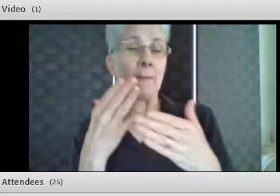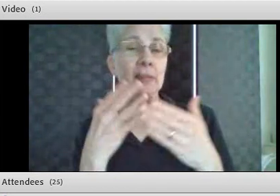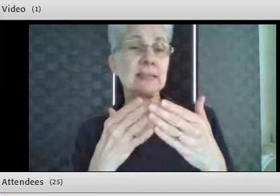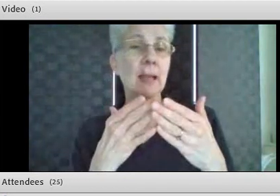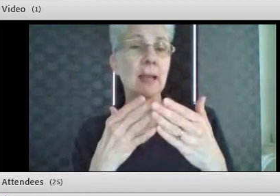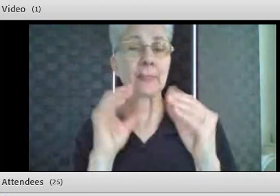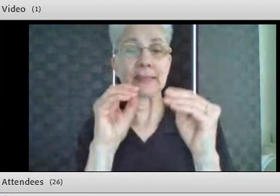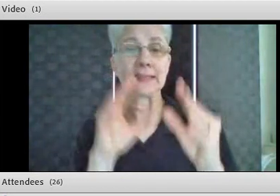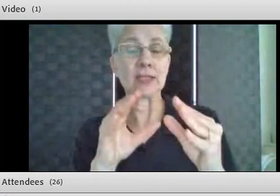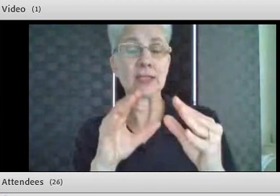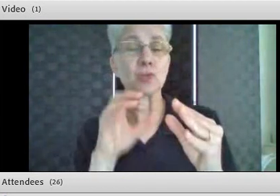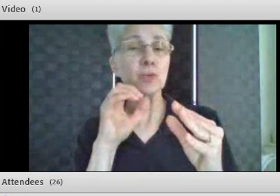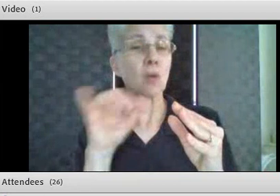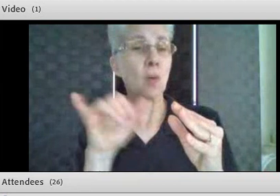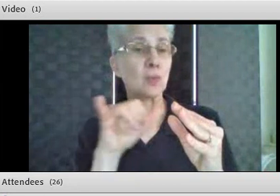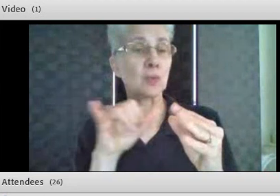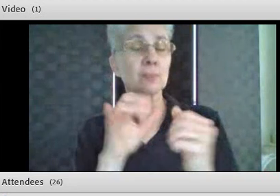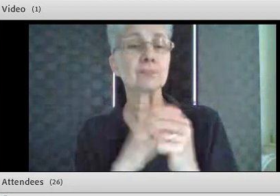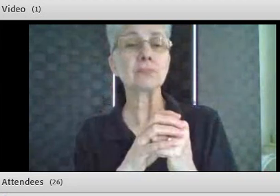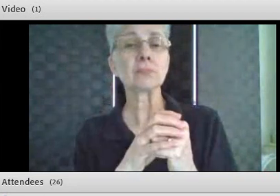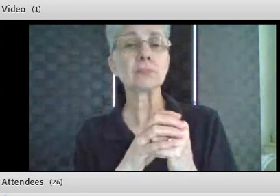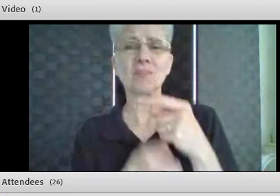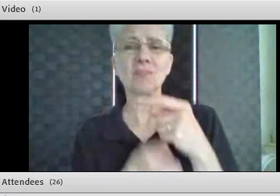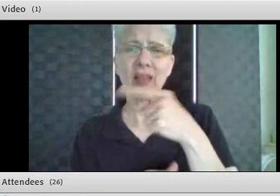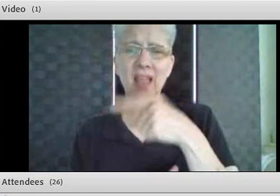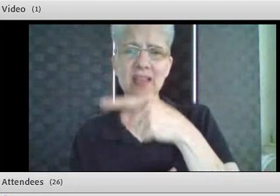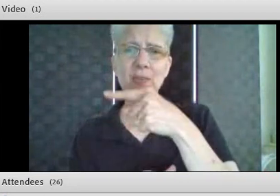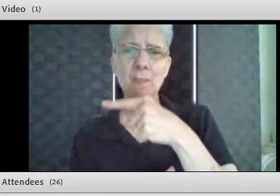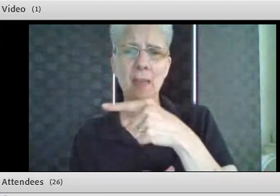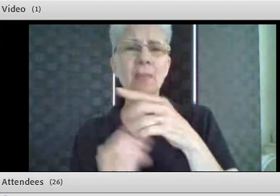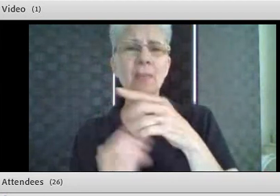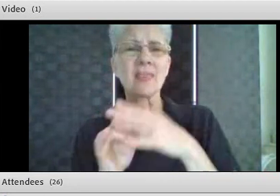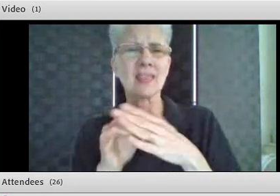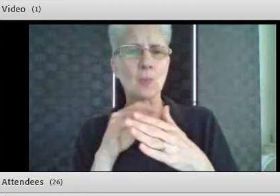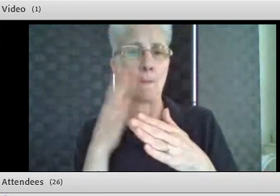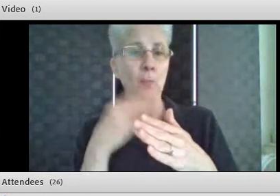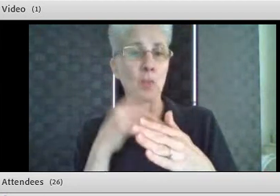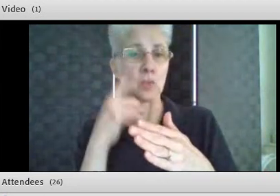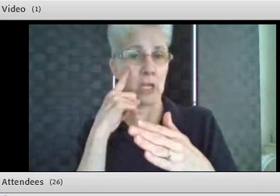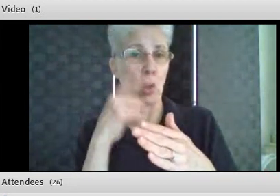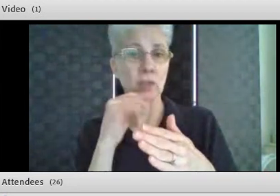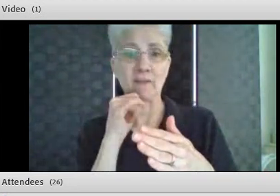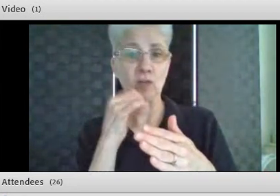Hilary: So this is, I think, to a lot of our children